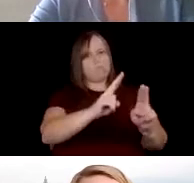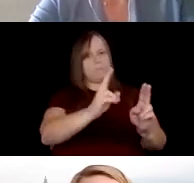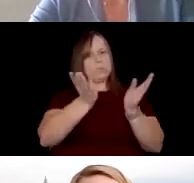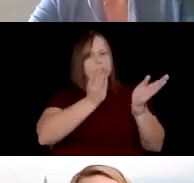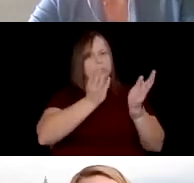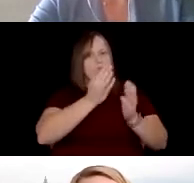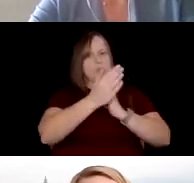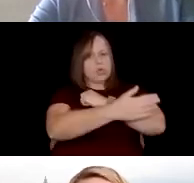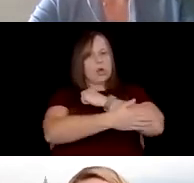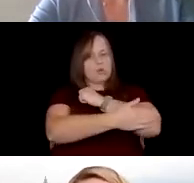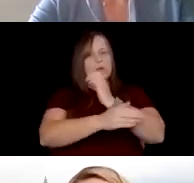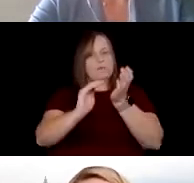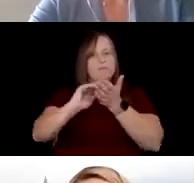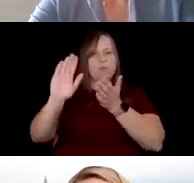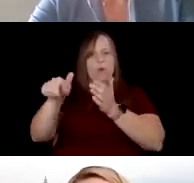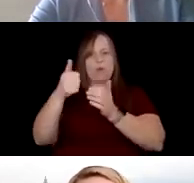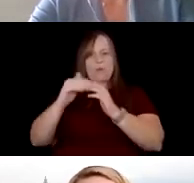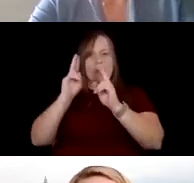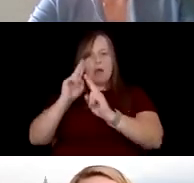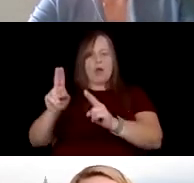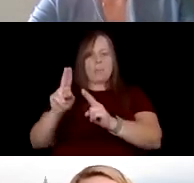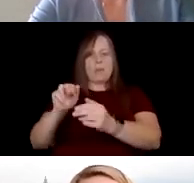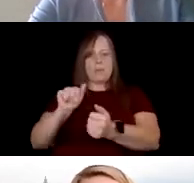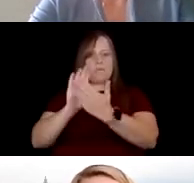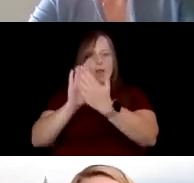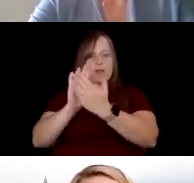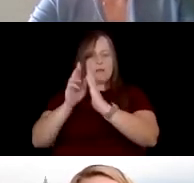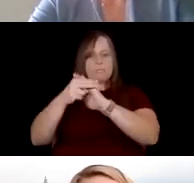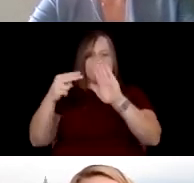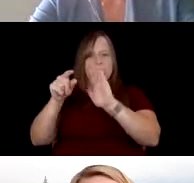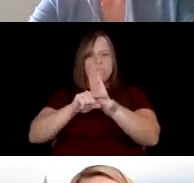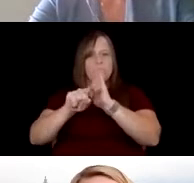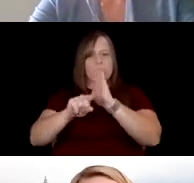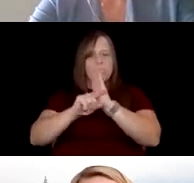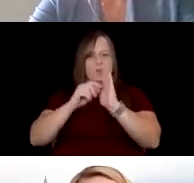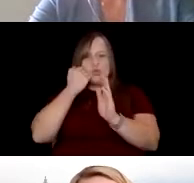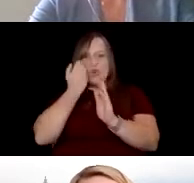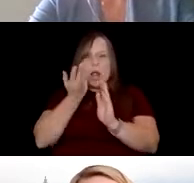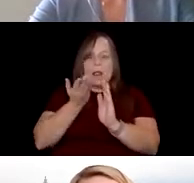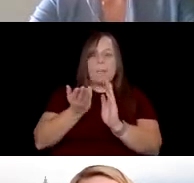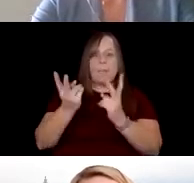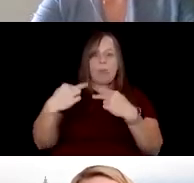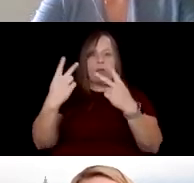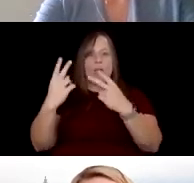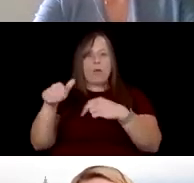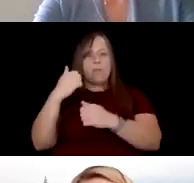And if you're discharged other than honorably, you do face that kind of stigma and that shame, both from other members of the military community